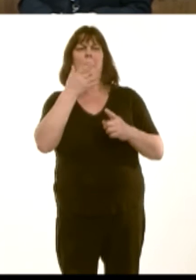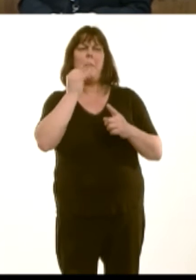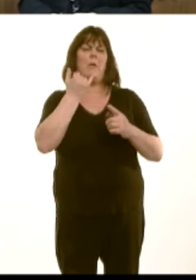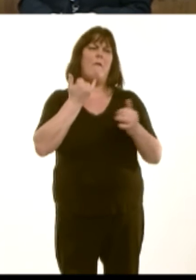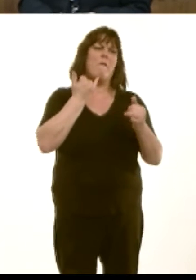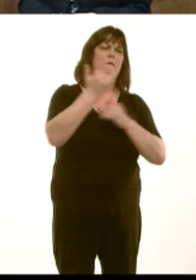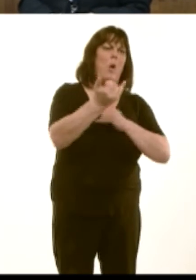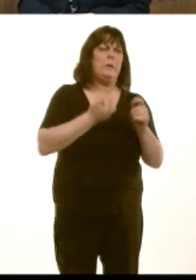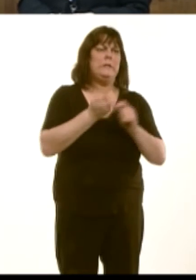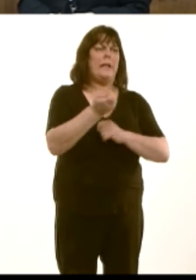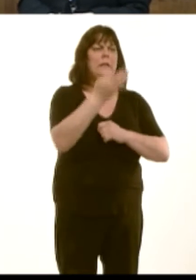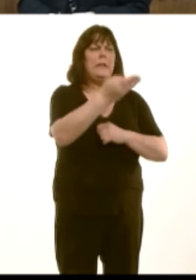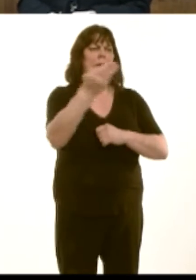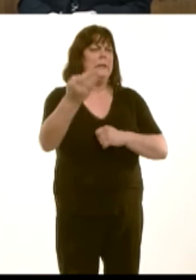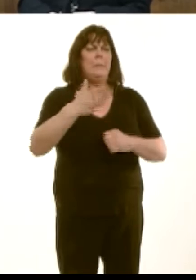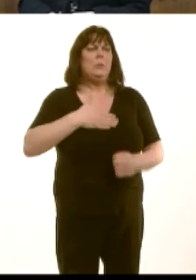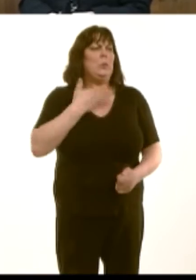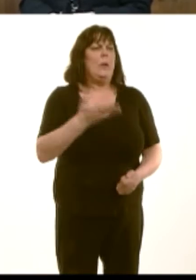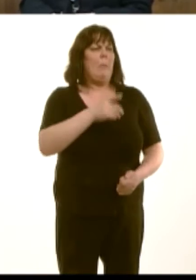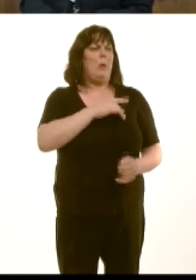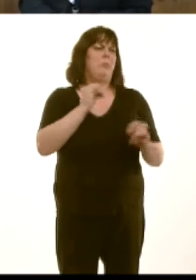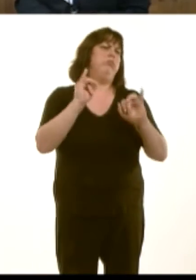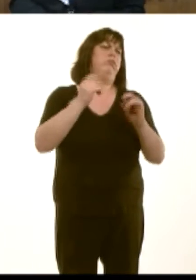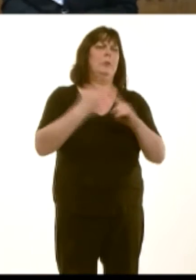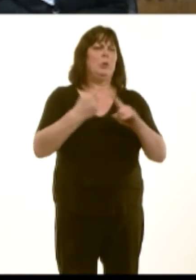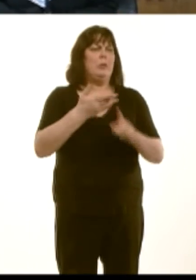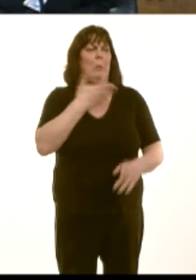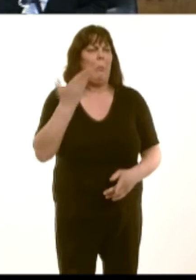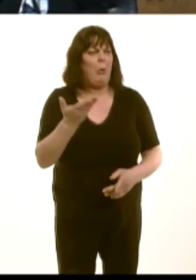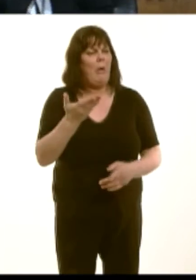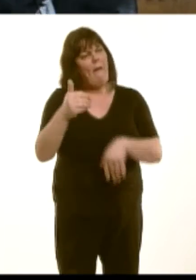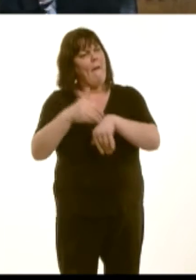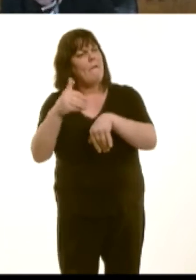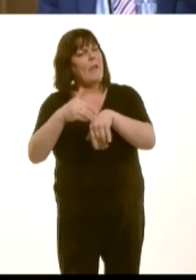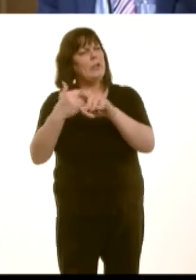ar wasanaethau ambiwlans brys yng ngogledd Cymru? OAQ(4)2136(FM) Carwyn Jones: Well, they place additional